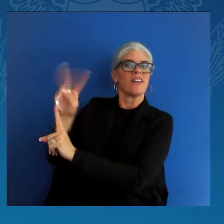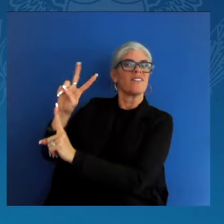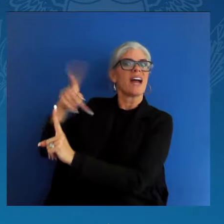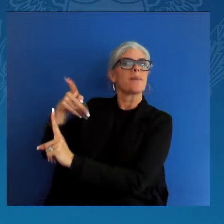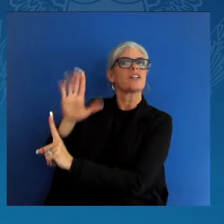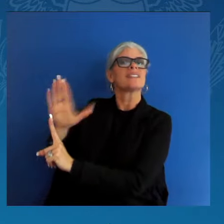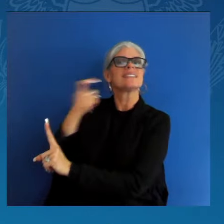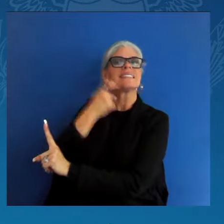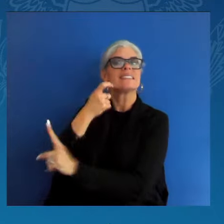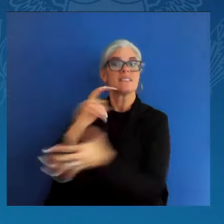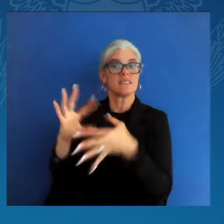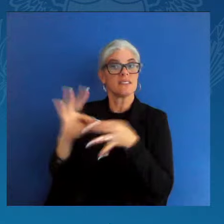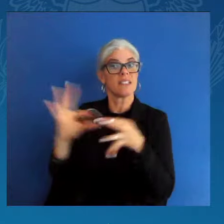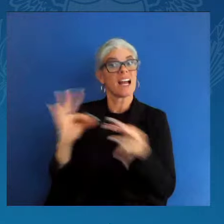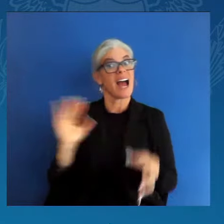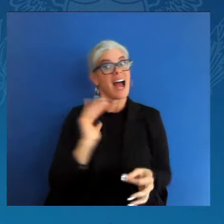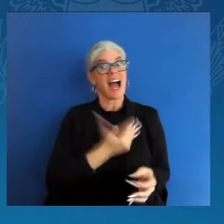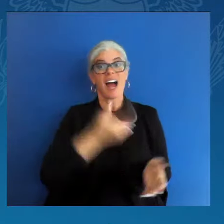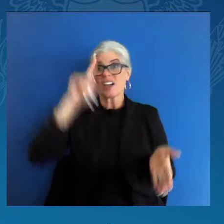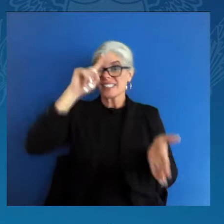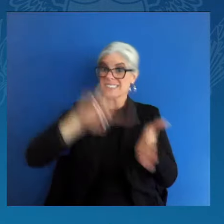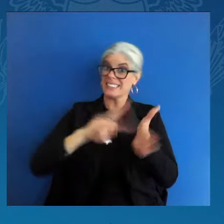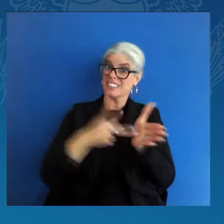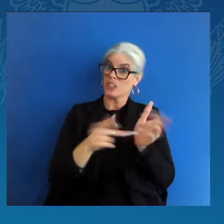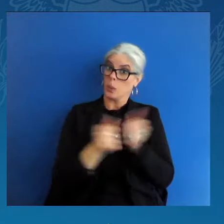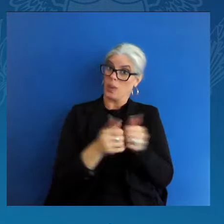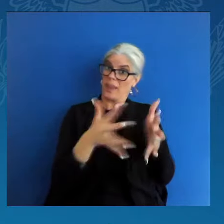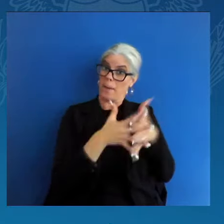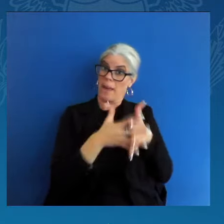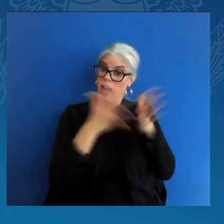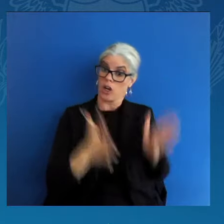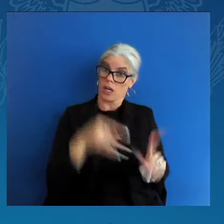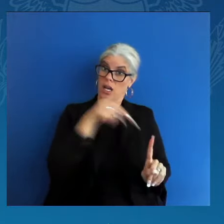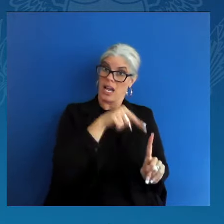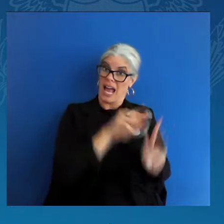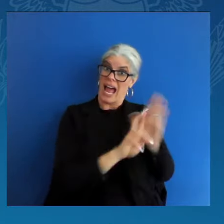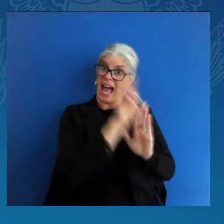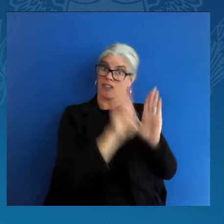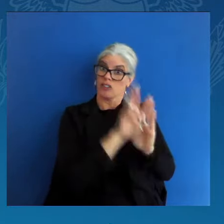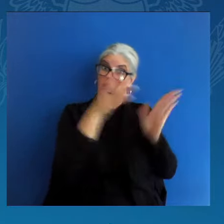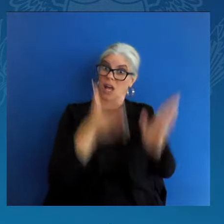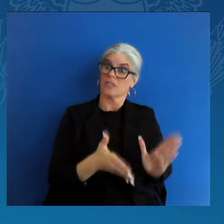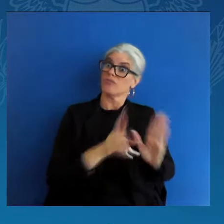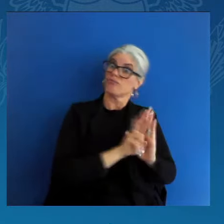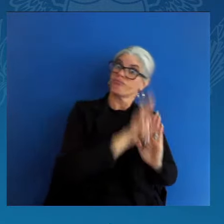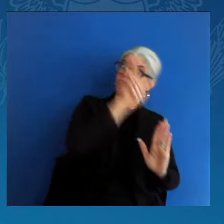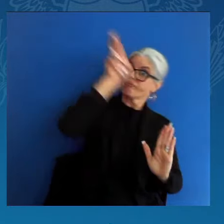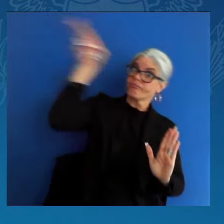on the surface of the moon by the end of the decade. And with that, it remains for me only to thank all of you